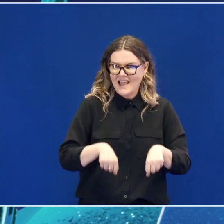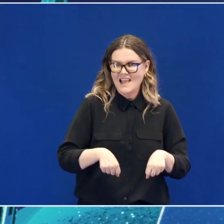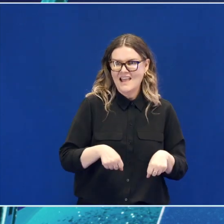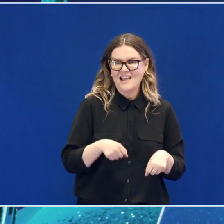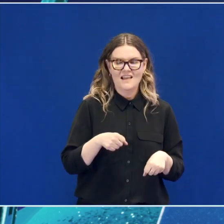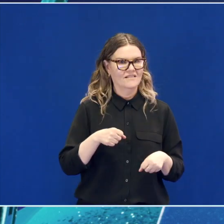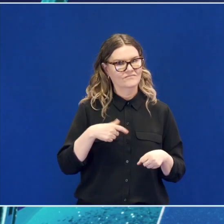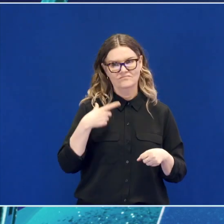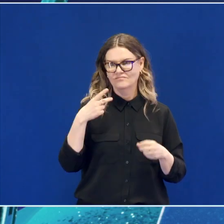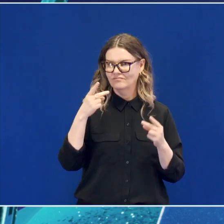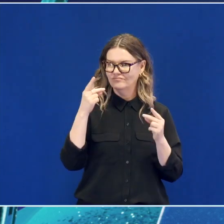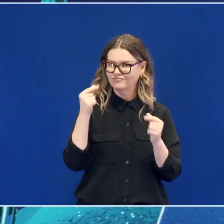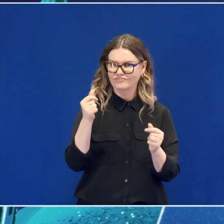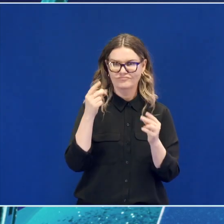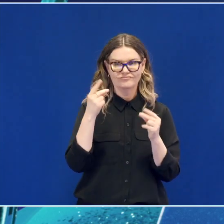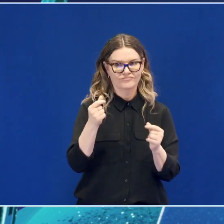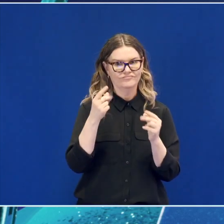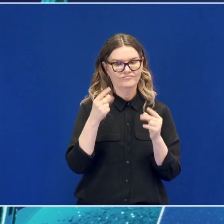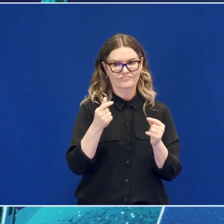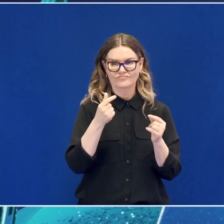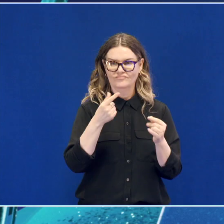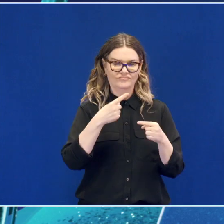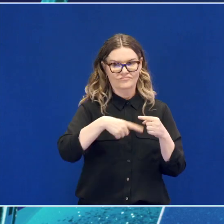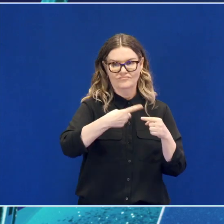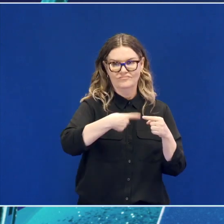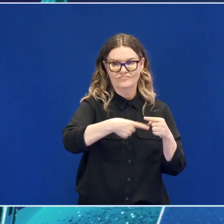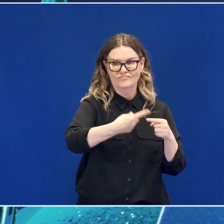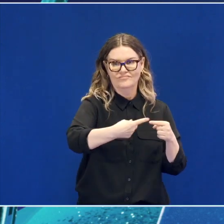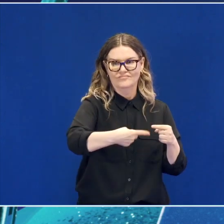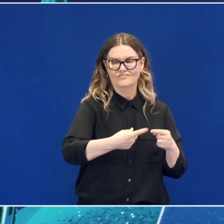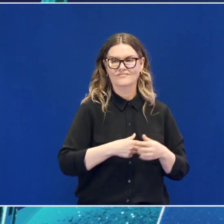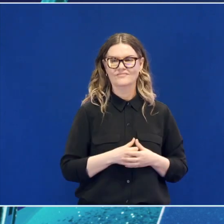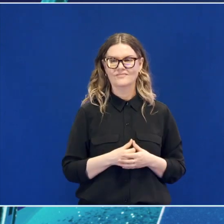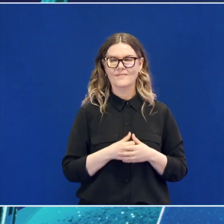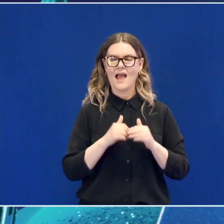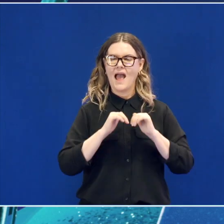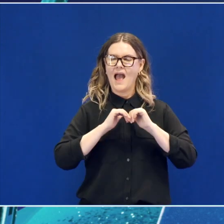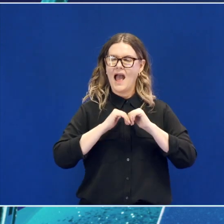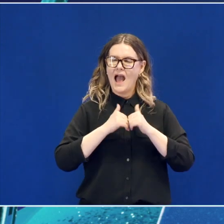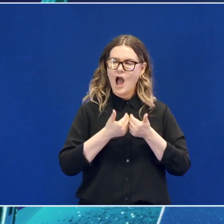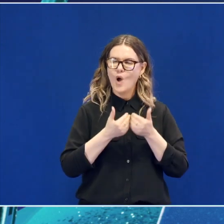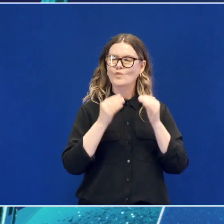And yet it seems that we're struggling to get them to properly index on the right things when it comes to accessibility.